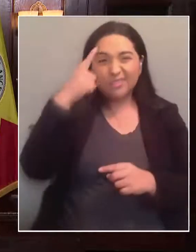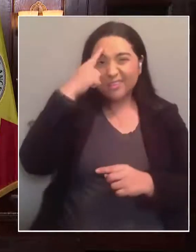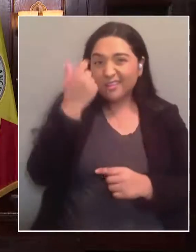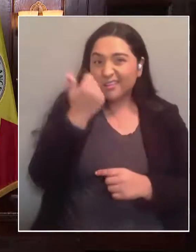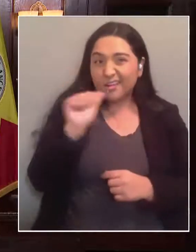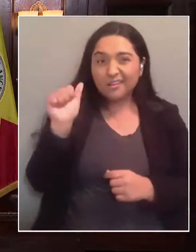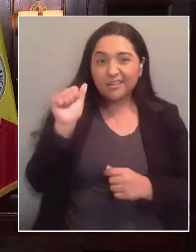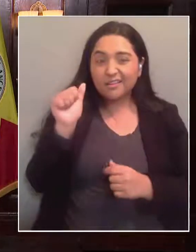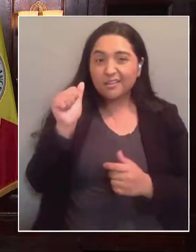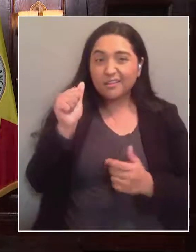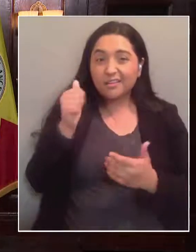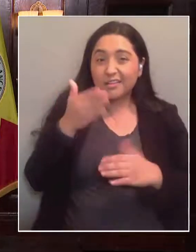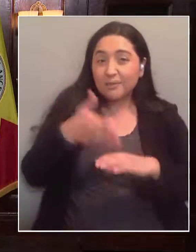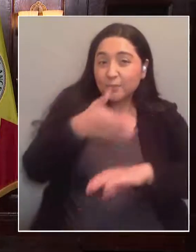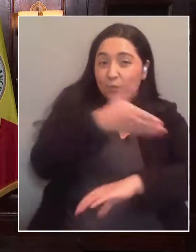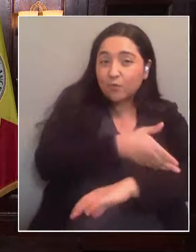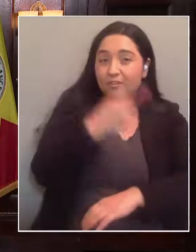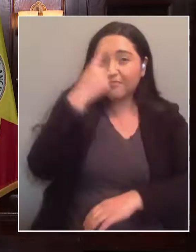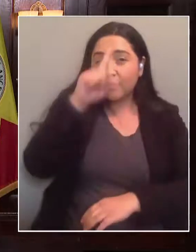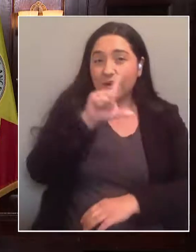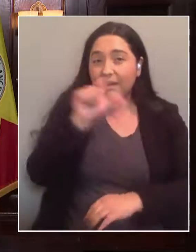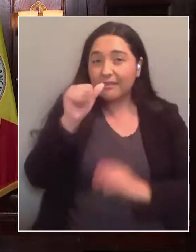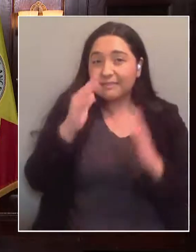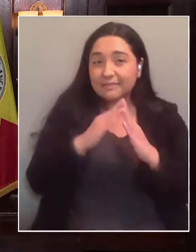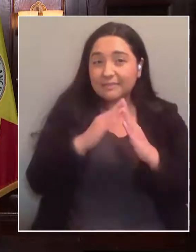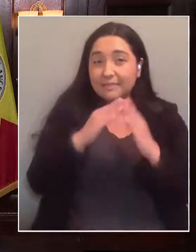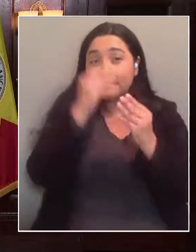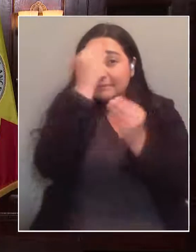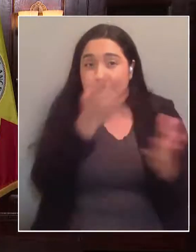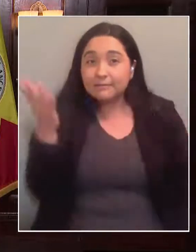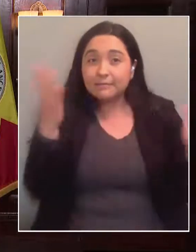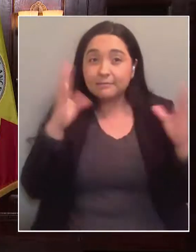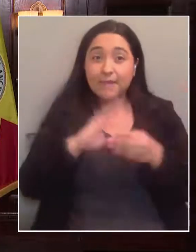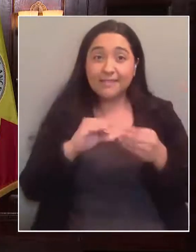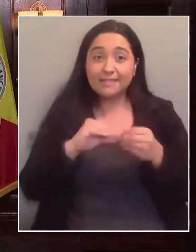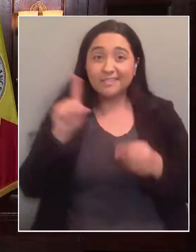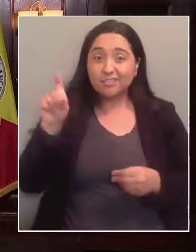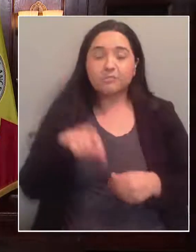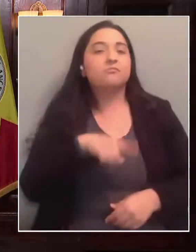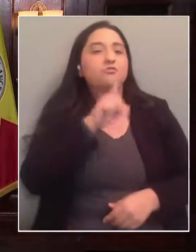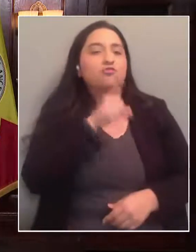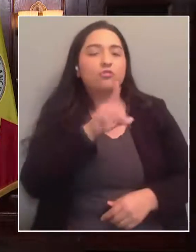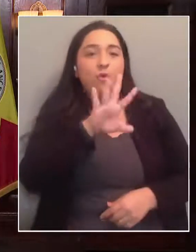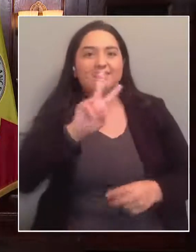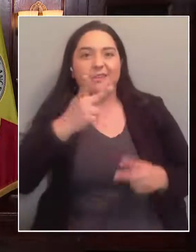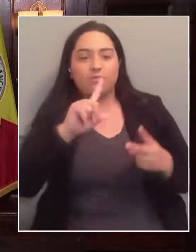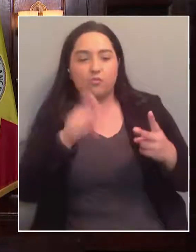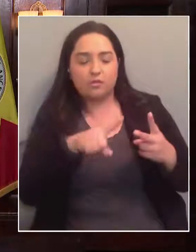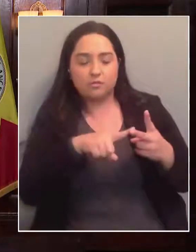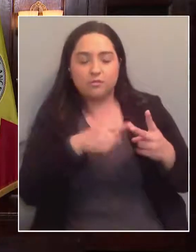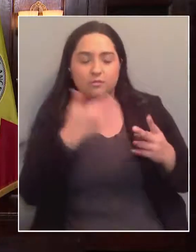ARE THERE WAY THAT'S L.A. CITY CAN IMPROVE THE MESSAGING. Mayor Garcetti: SURE, AND I